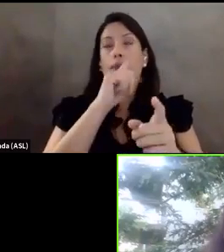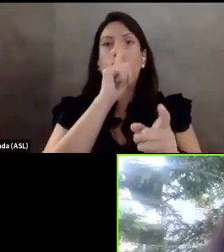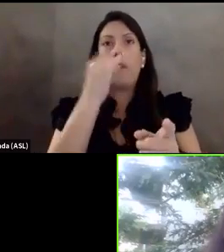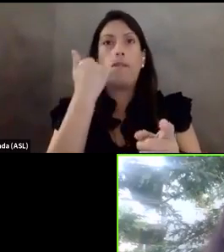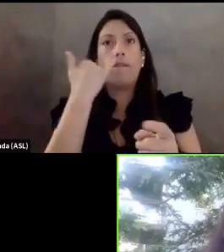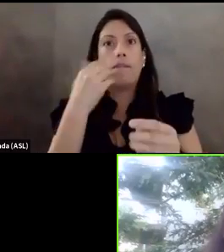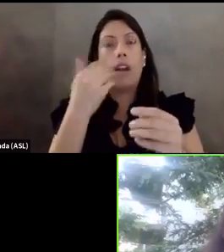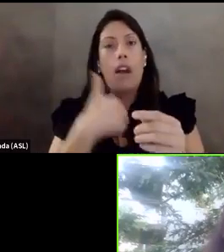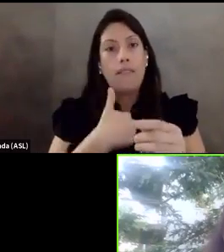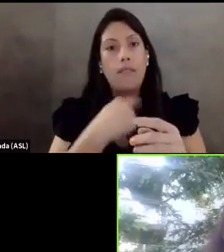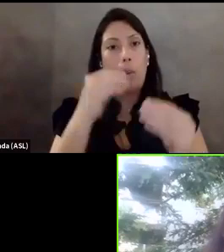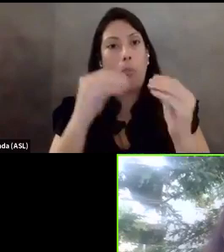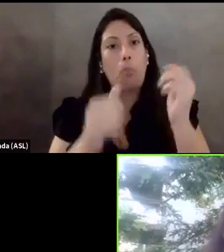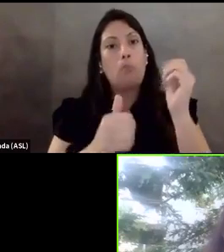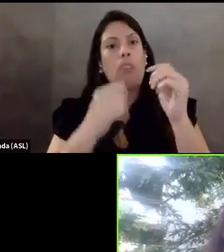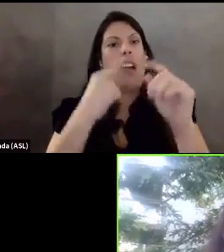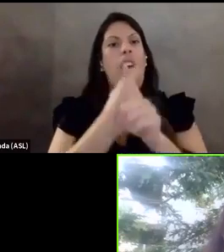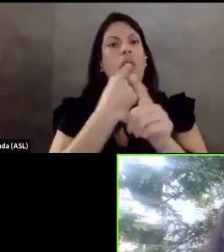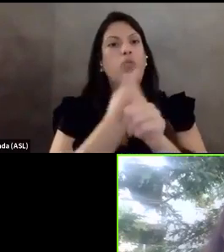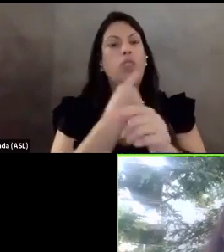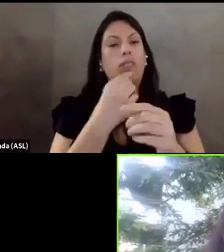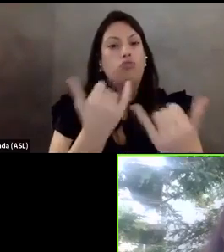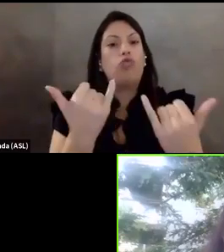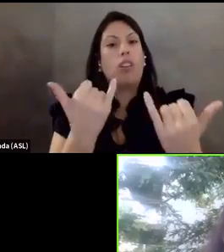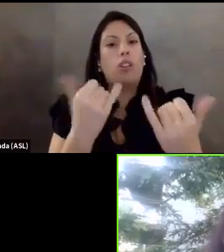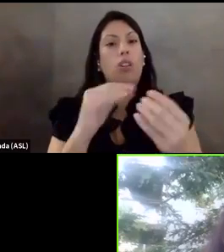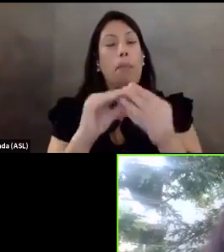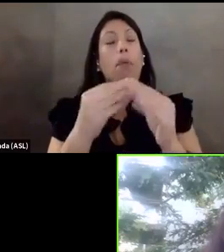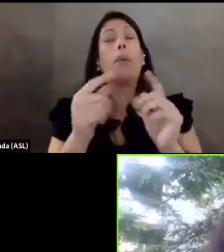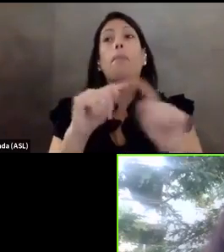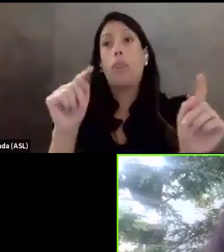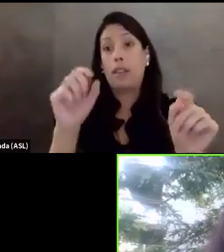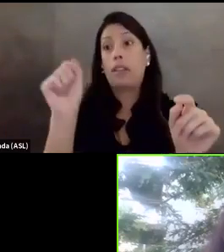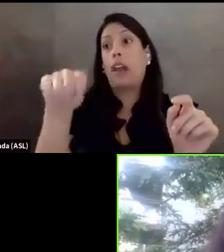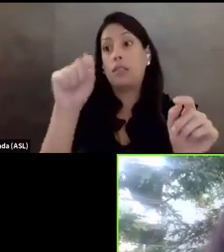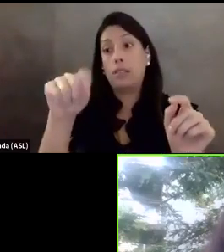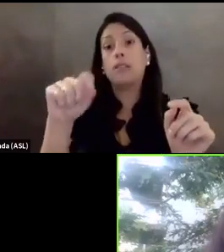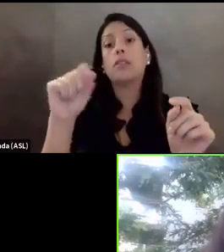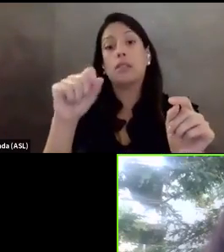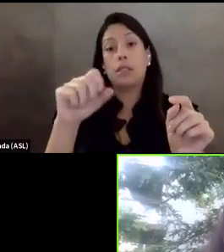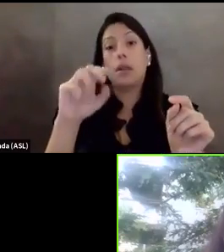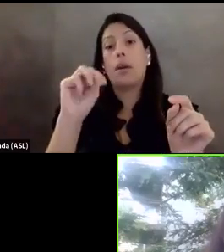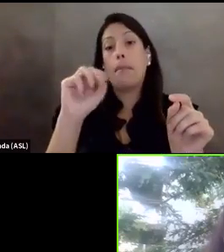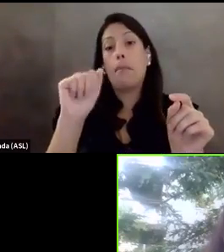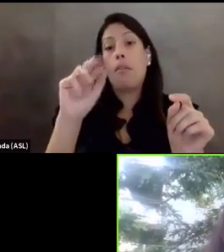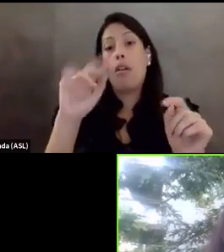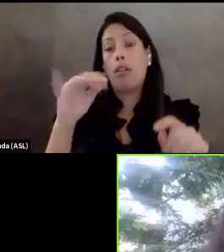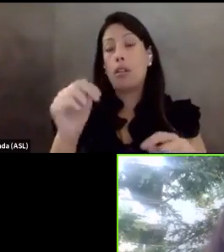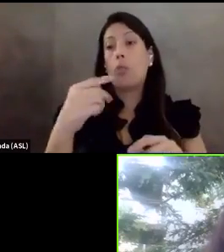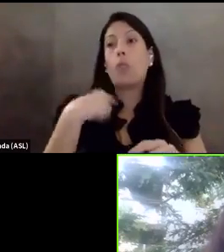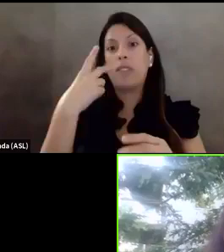But, Martin, we have been seeing an increase gradually in cases in our residential care facilities for the